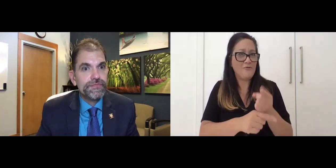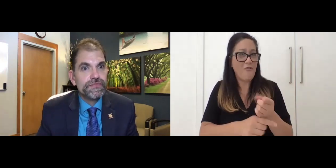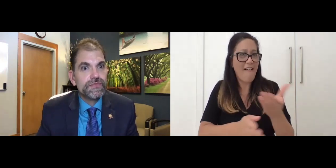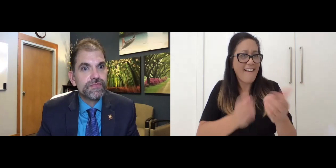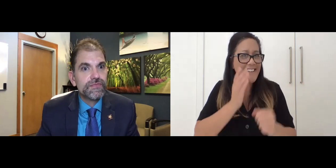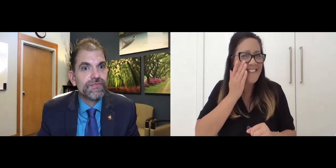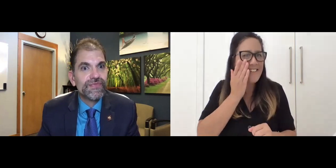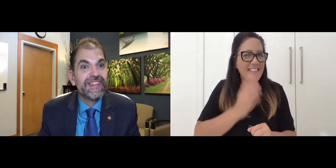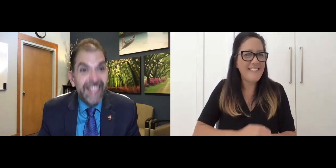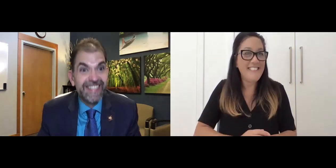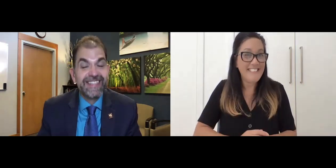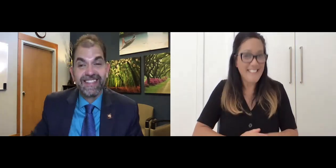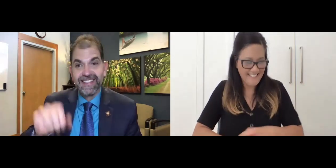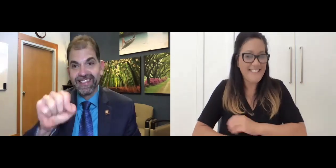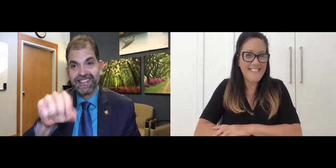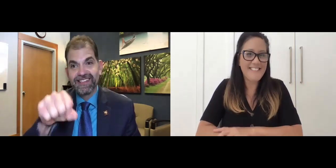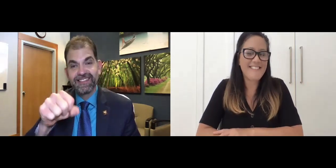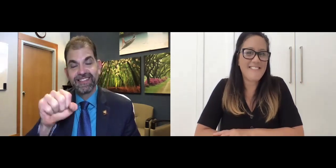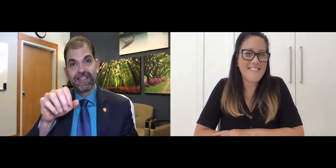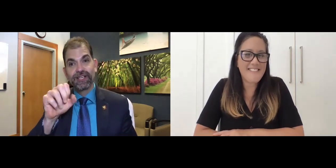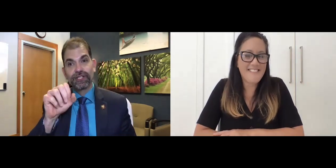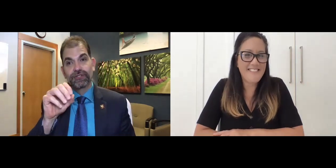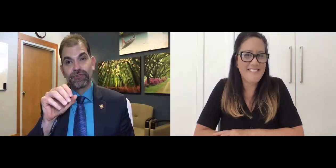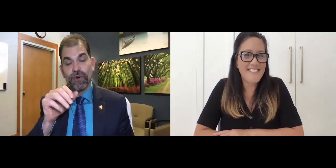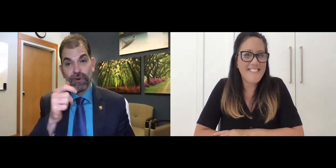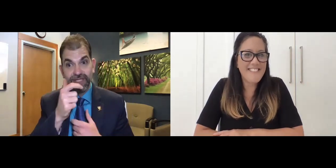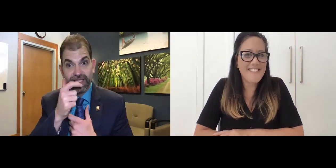You serve not just Washington state, but all over the United States, right?